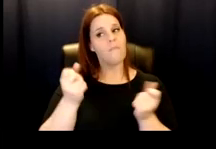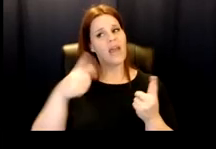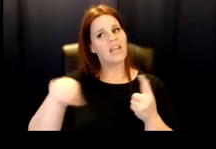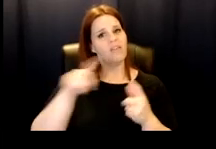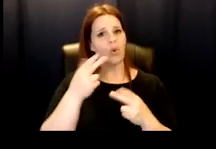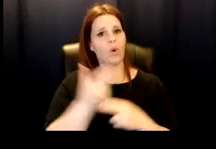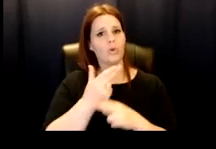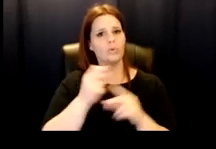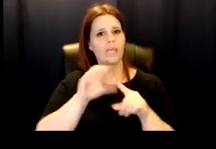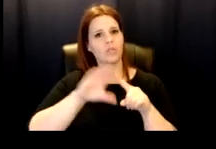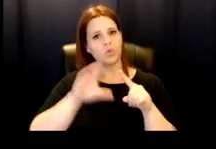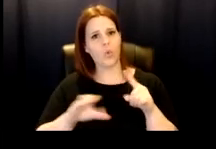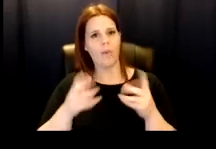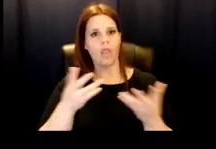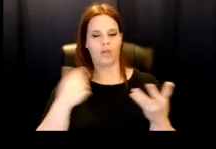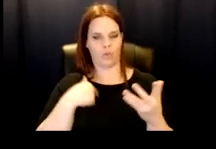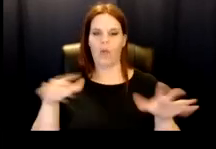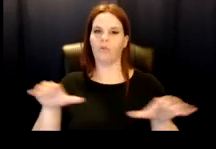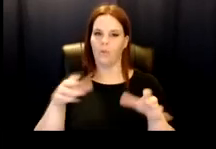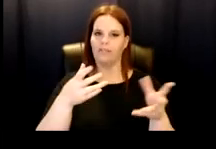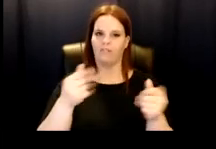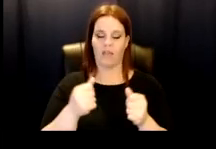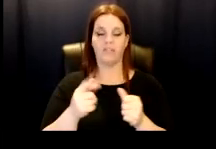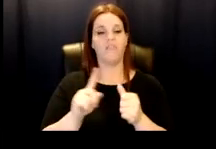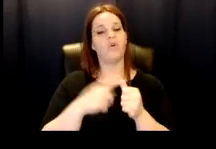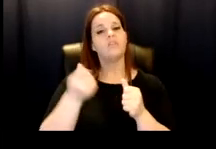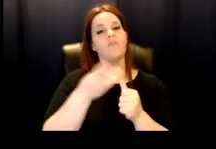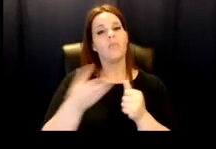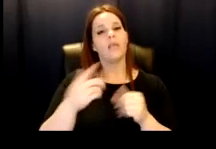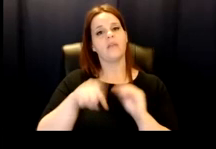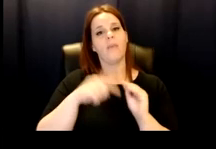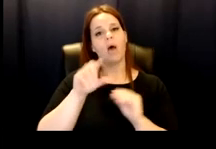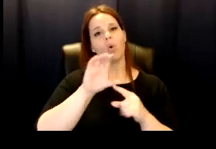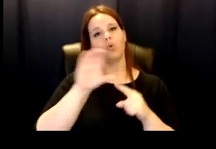I will do this fast. First, a few things about zoom webinar interface. You should see the